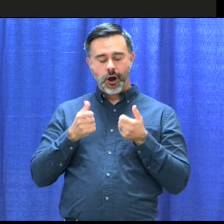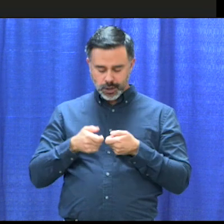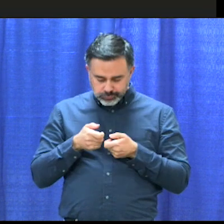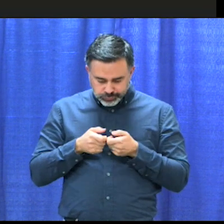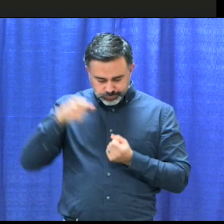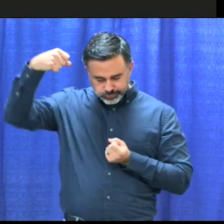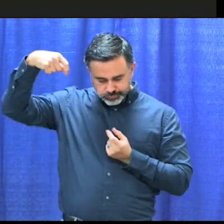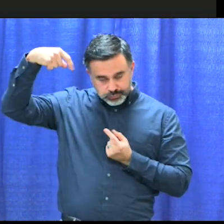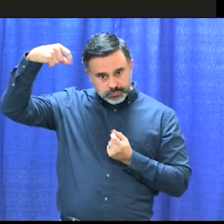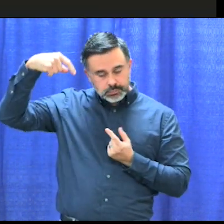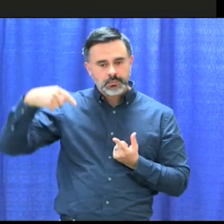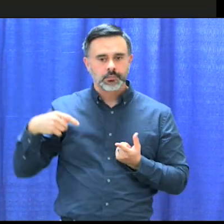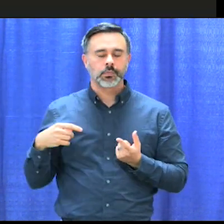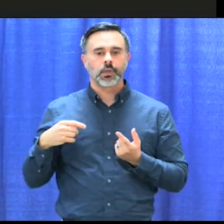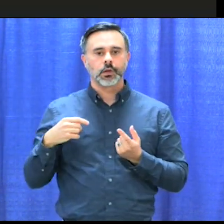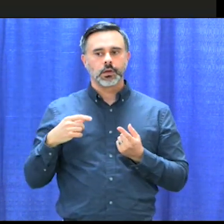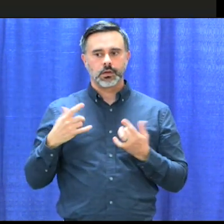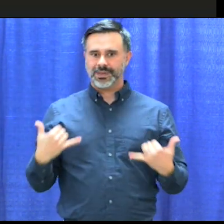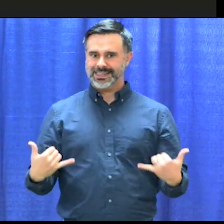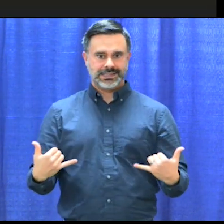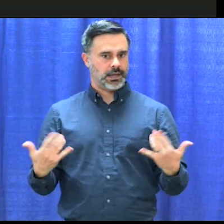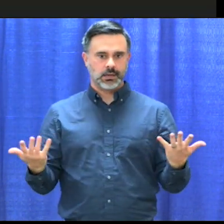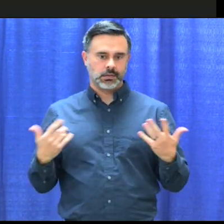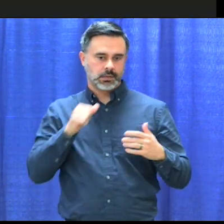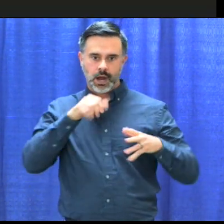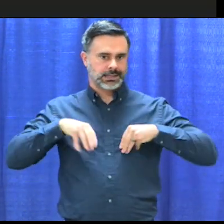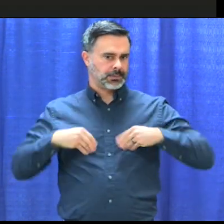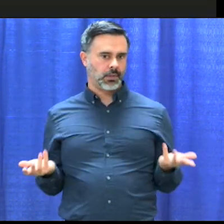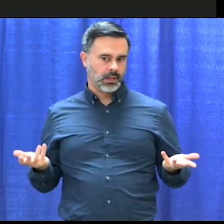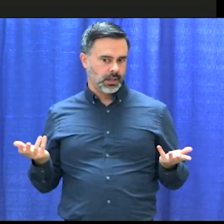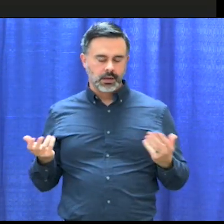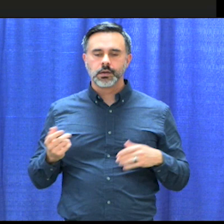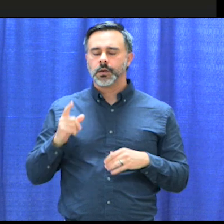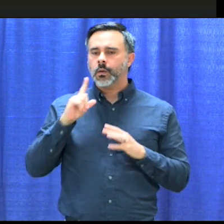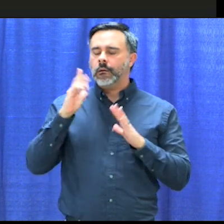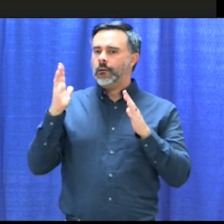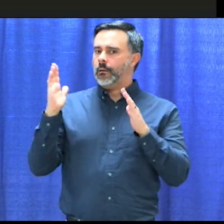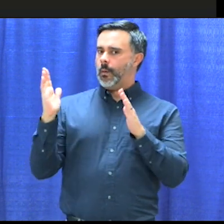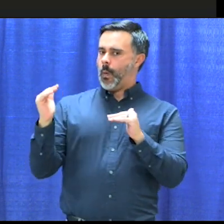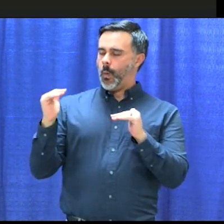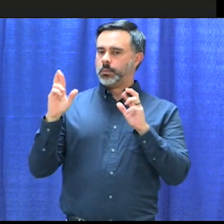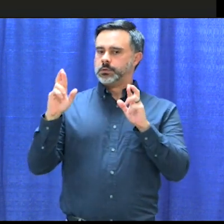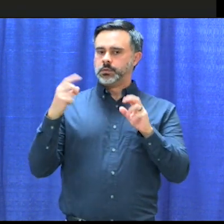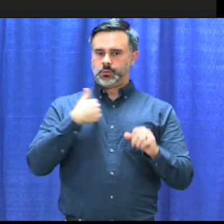And in this day and age that's really unacceptable so I hope that we find ways to close this